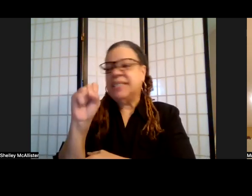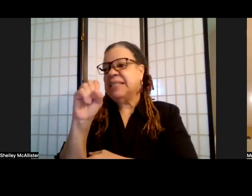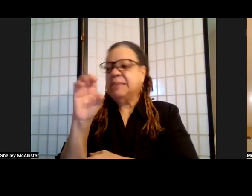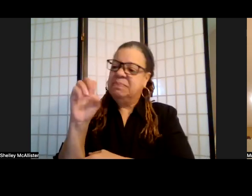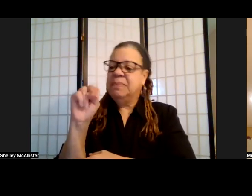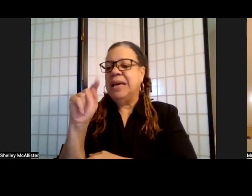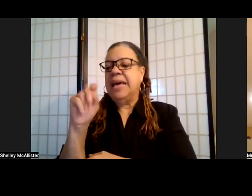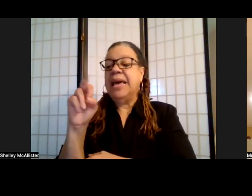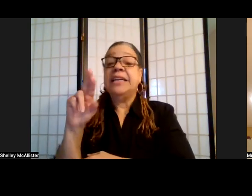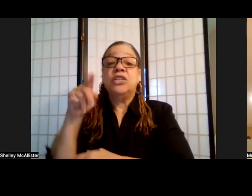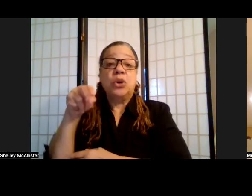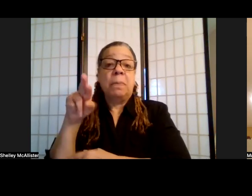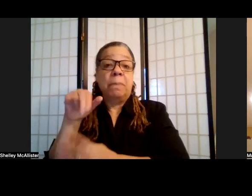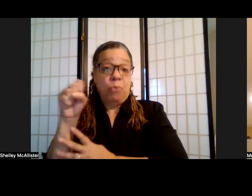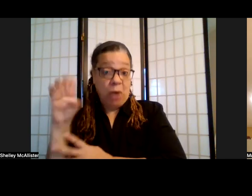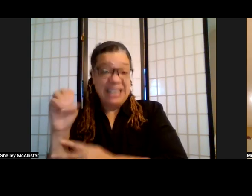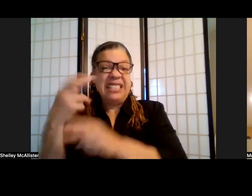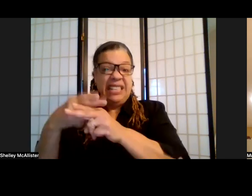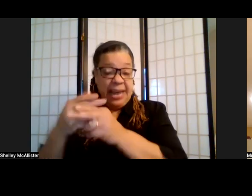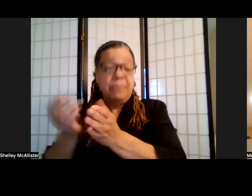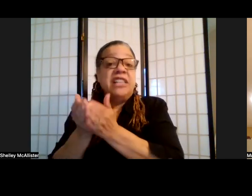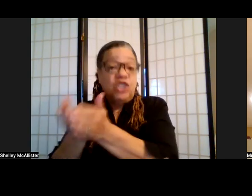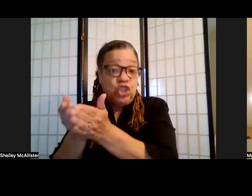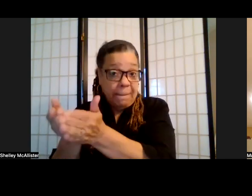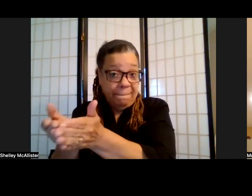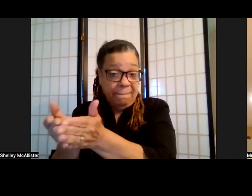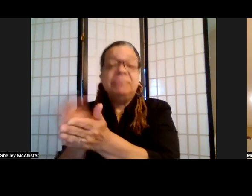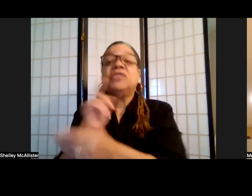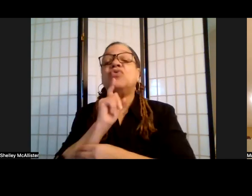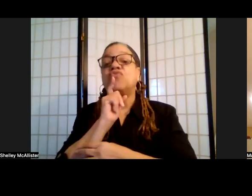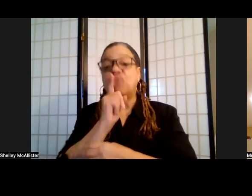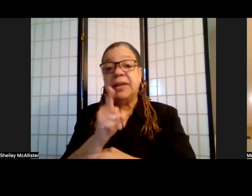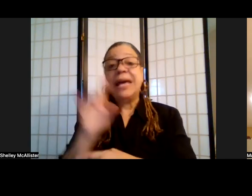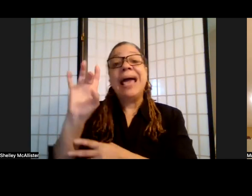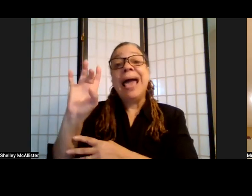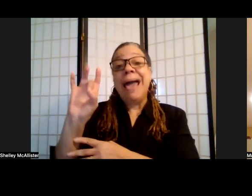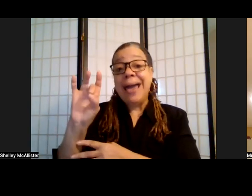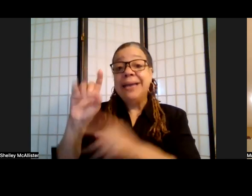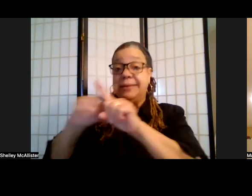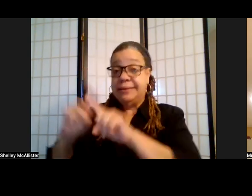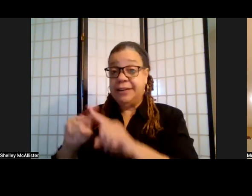This name has been reserved for special ships. Over the course of the U.S history, eight American Naval vessels have been given the name,